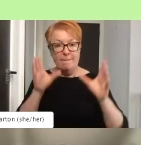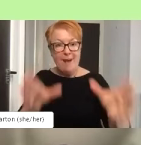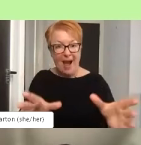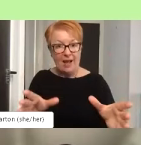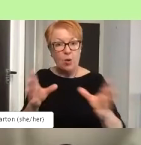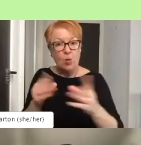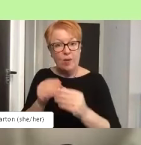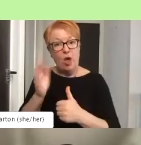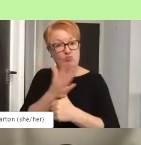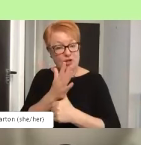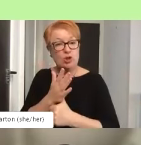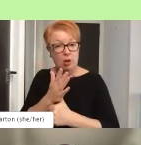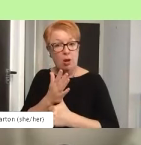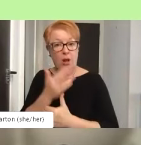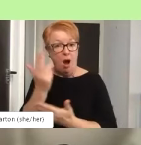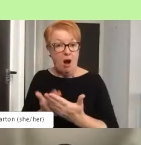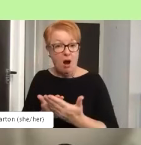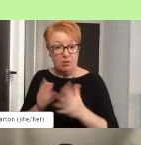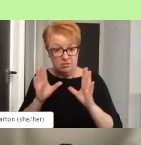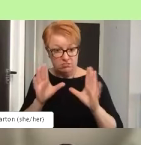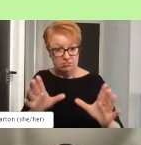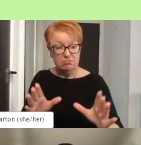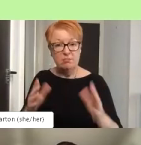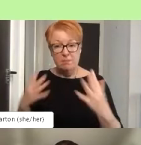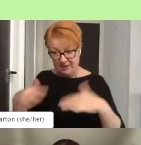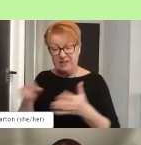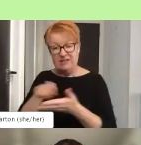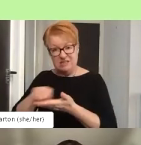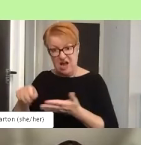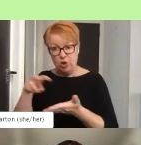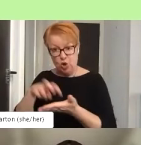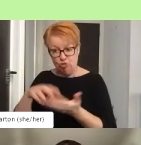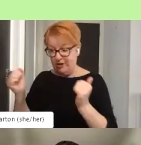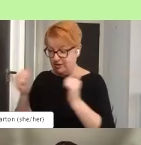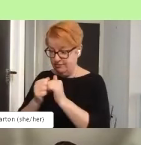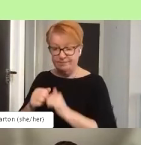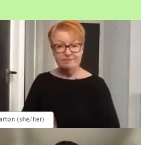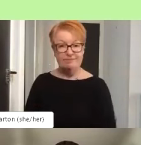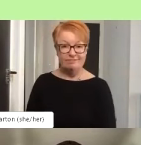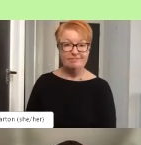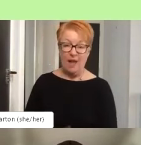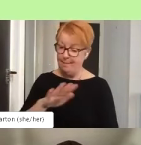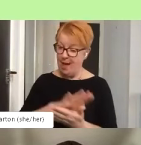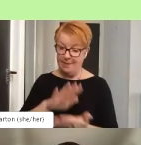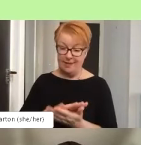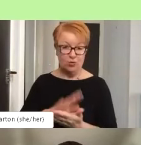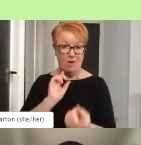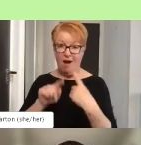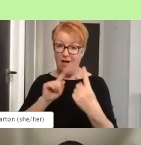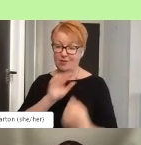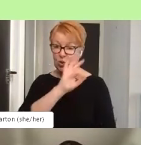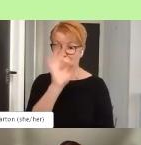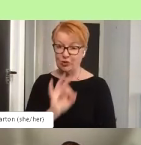So, and this is already a signed contract. So, I'm happy to answer questions about it. I'm trying to explain very fast.